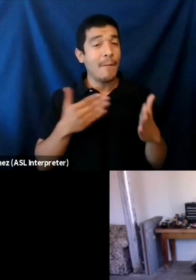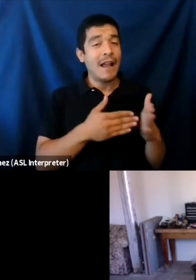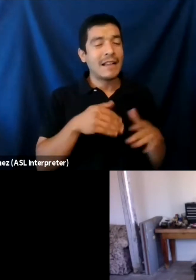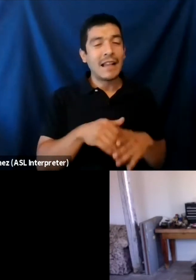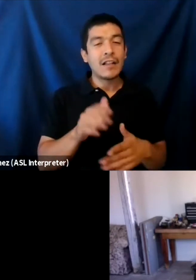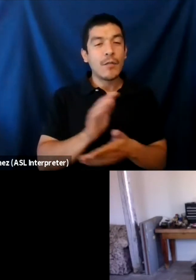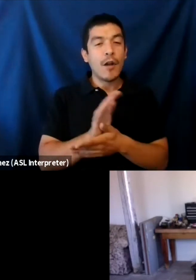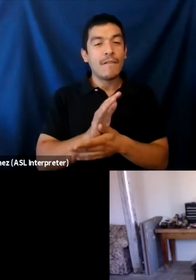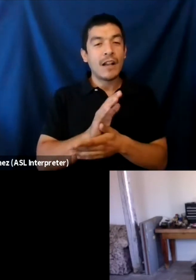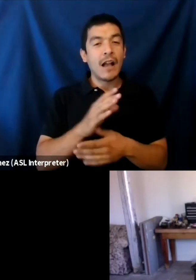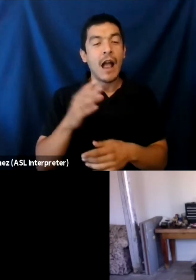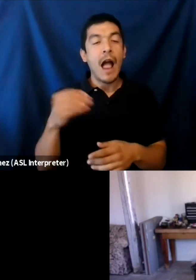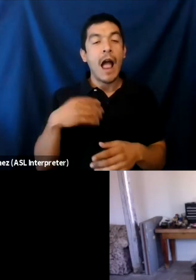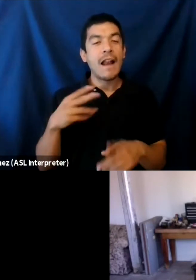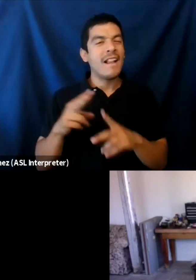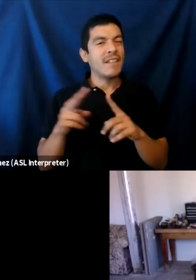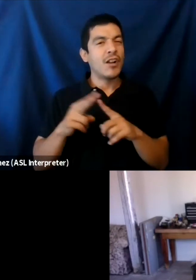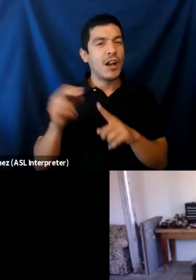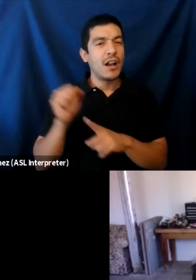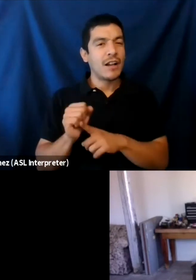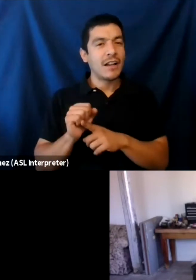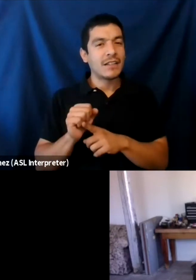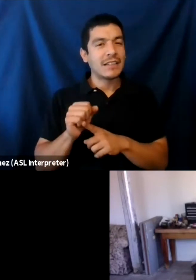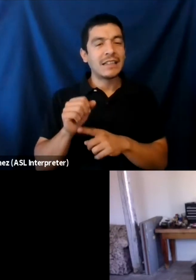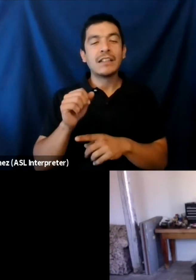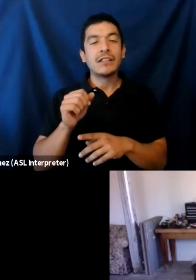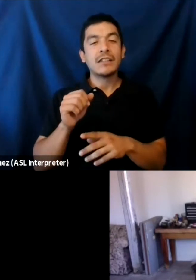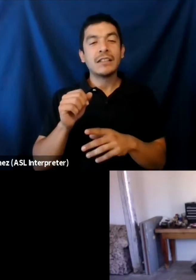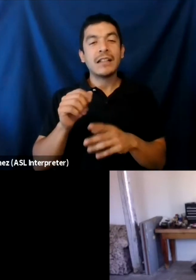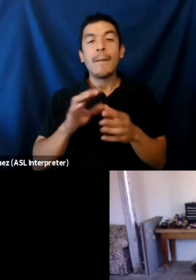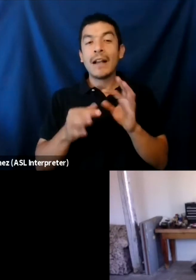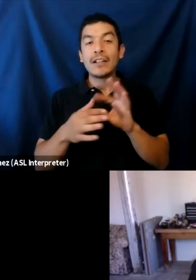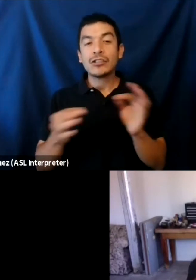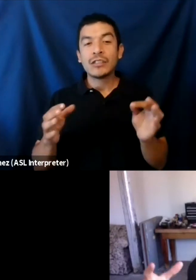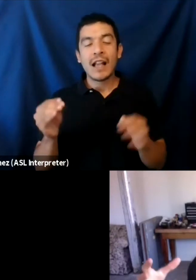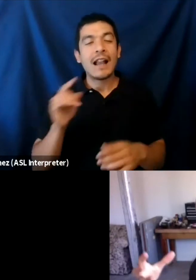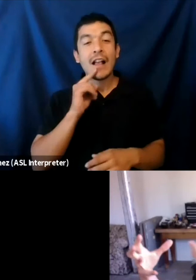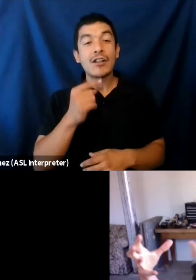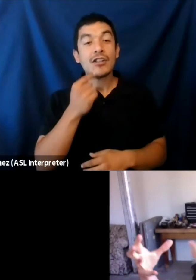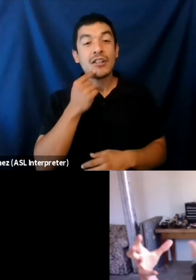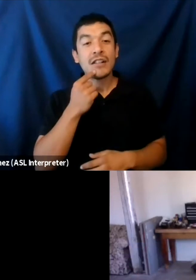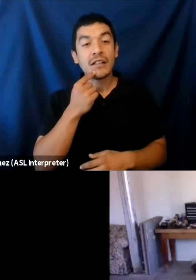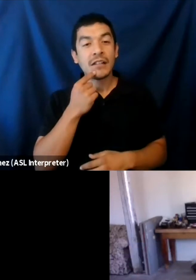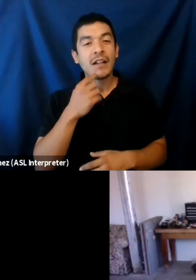which is like very concrete distilled messages, and actually say, take it to a political arena